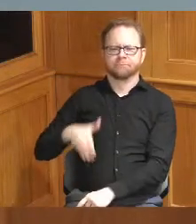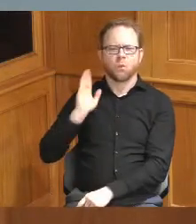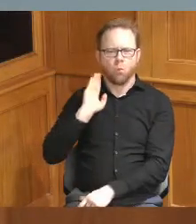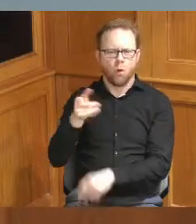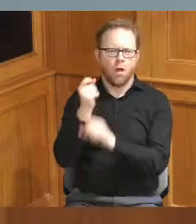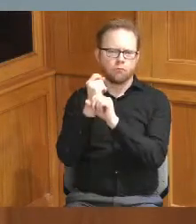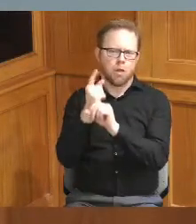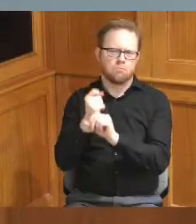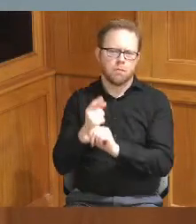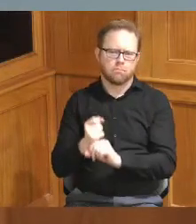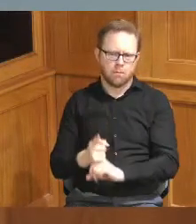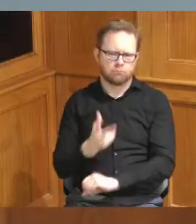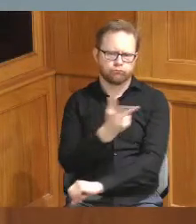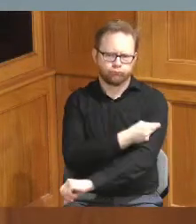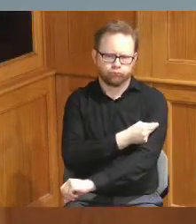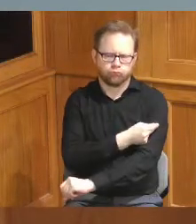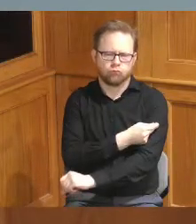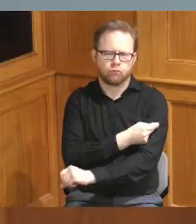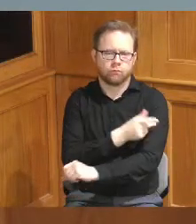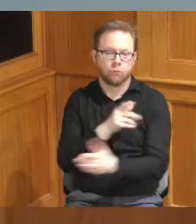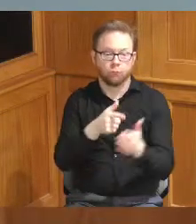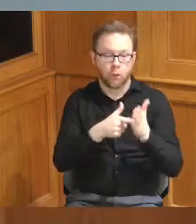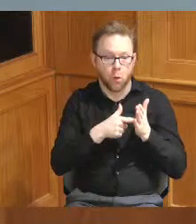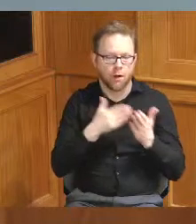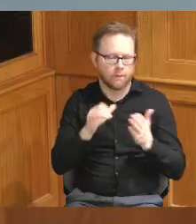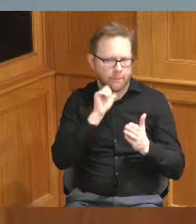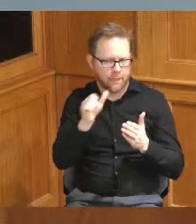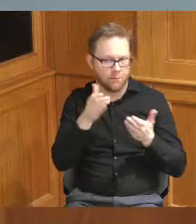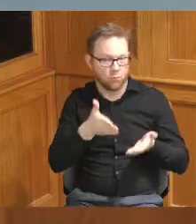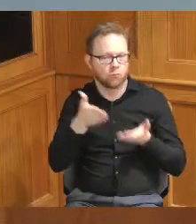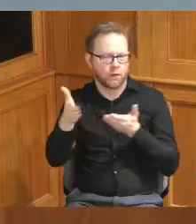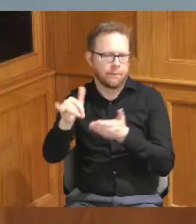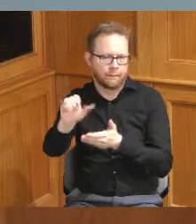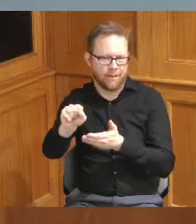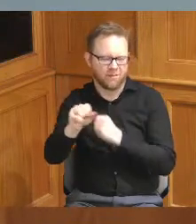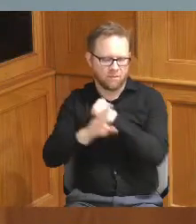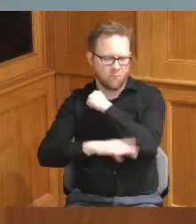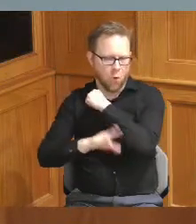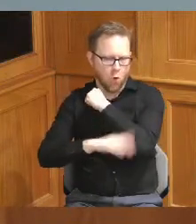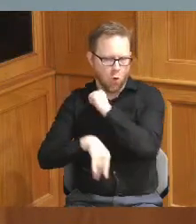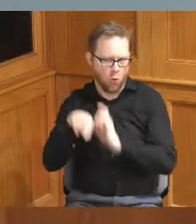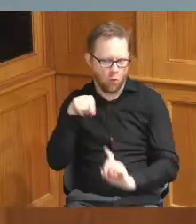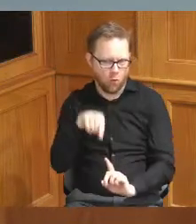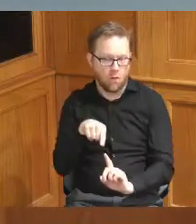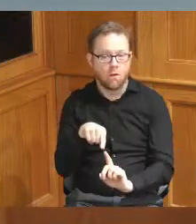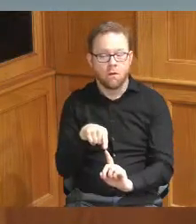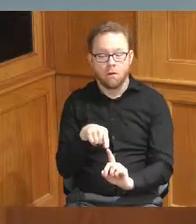requirement to get a recommendation to get another shot this fall if that happens and